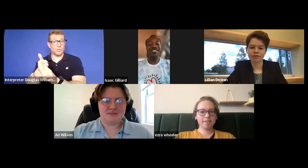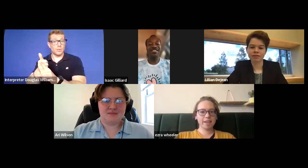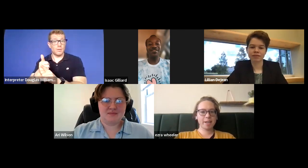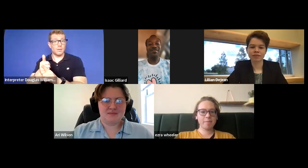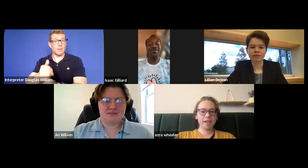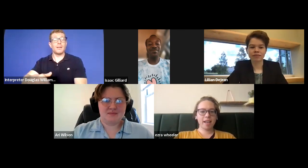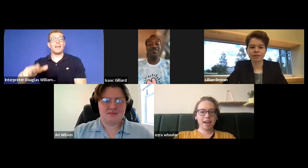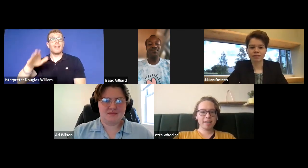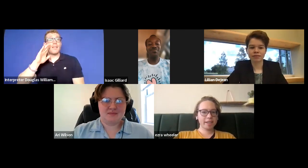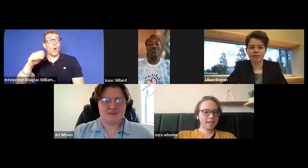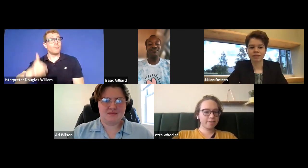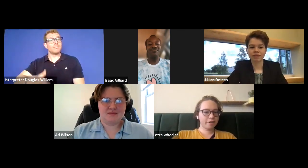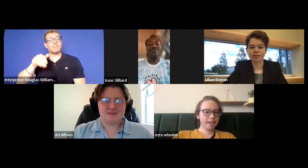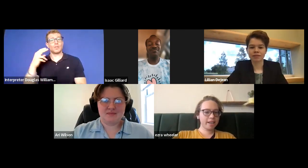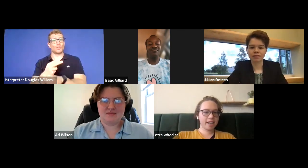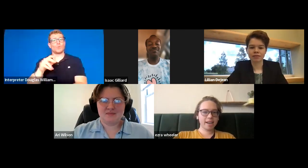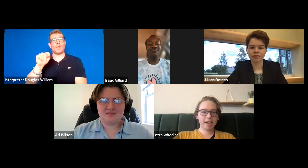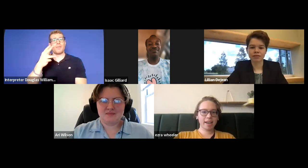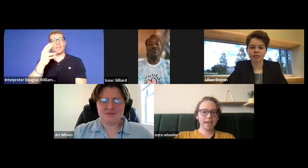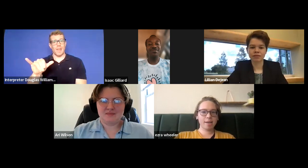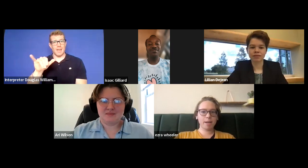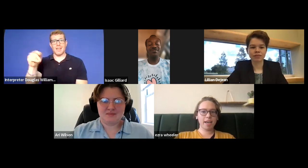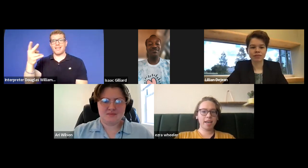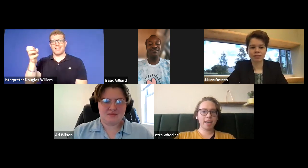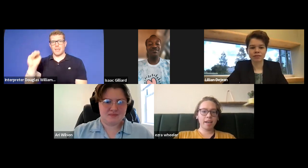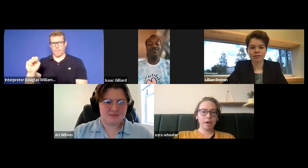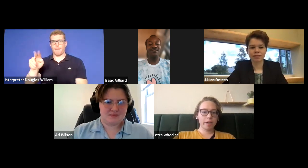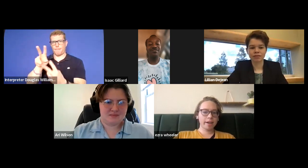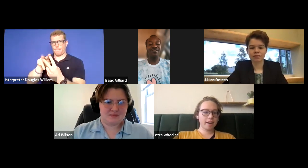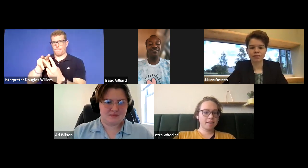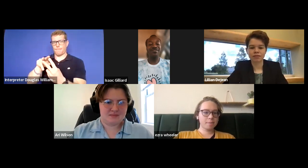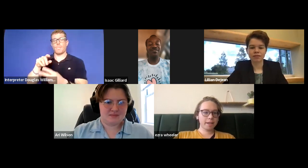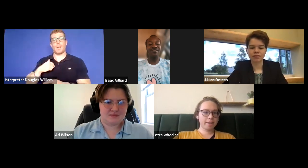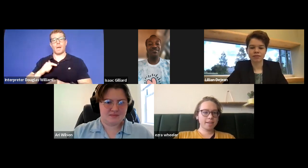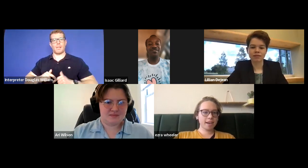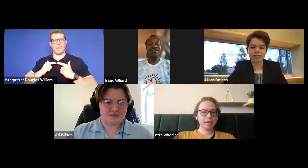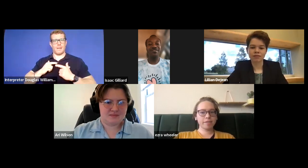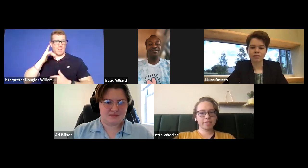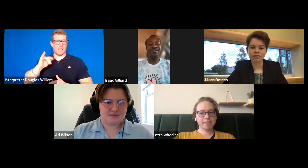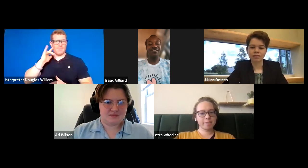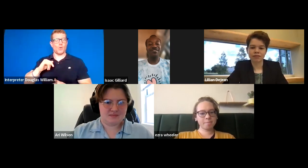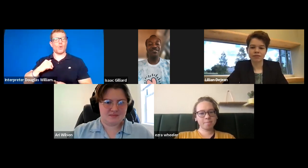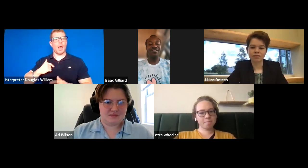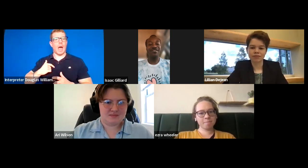I live in California, and I queer and disability rights activist.